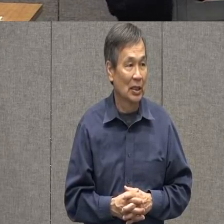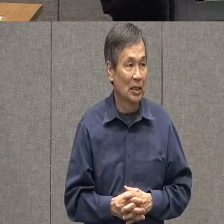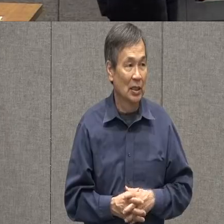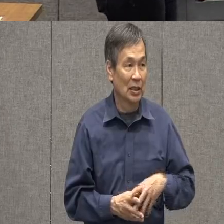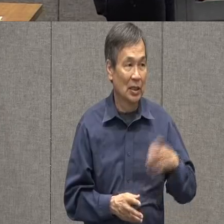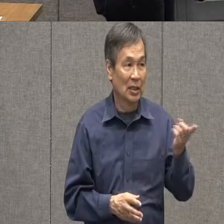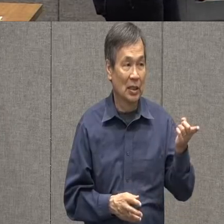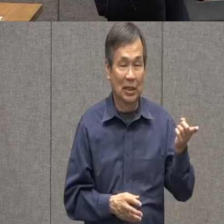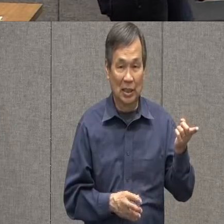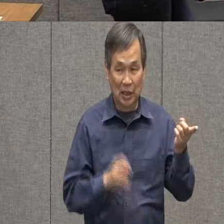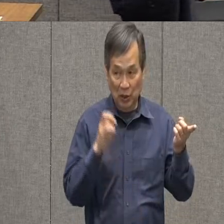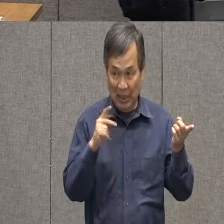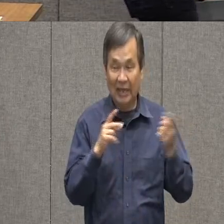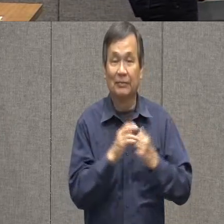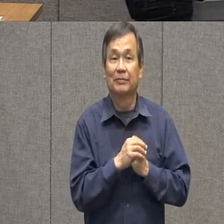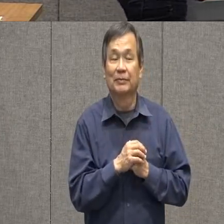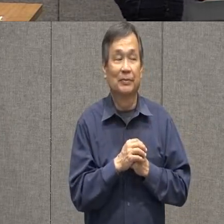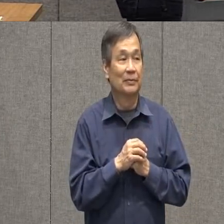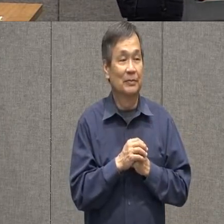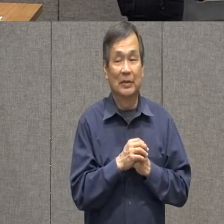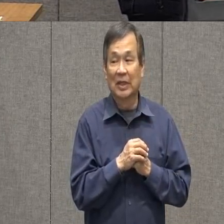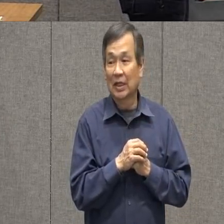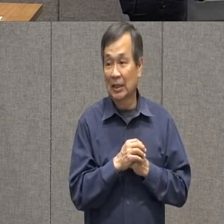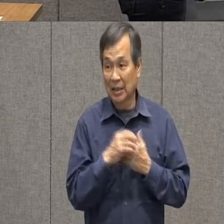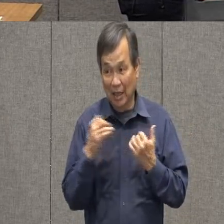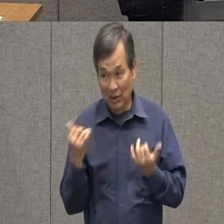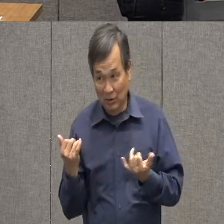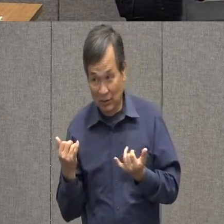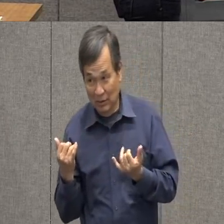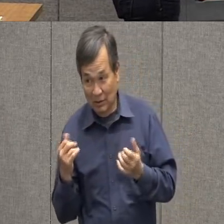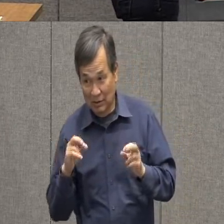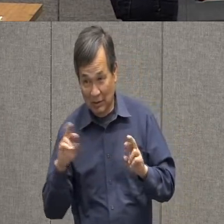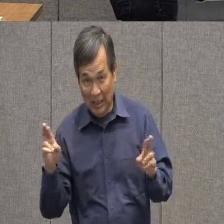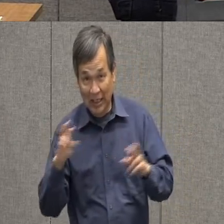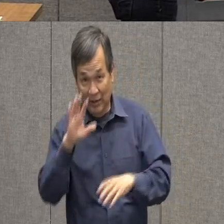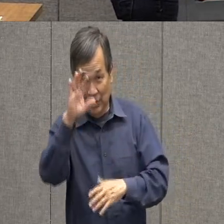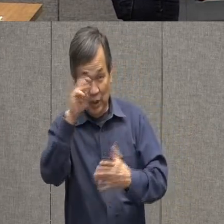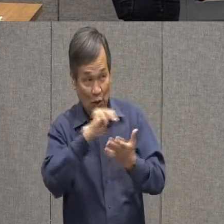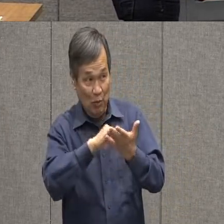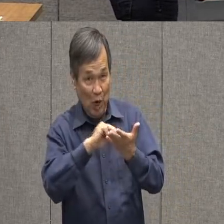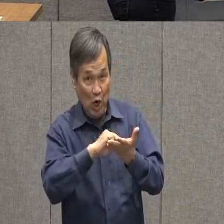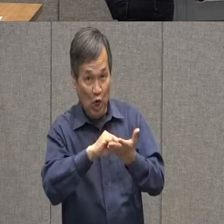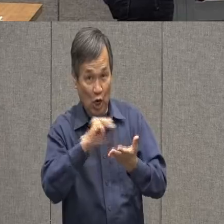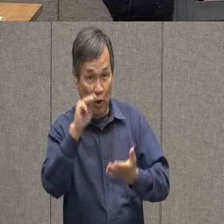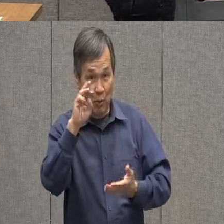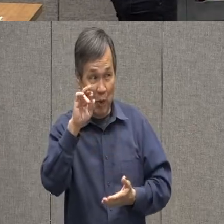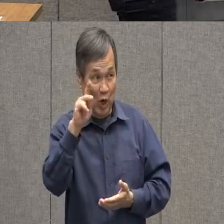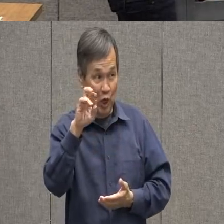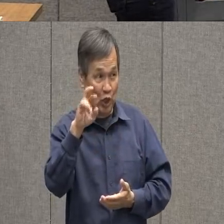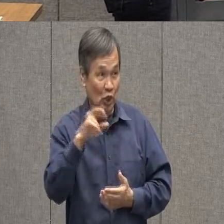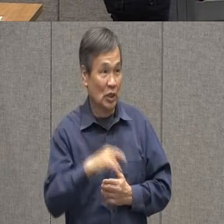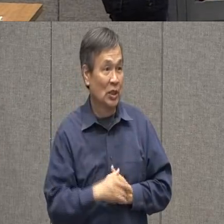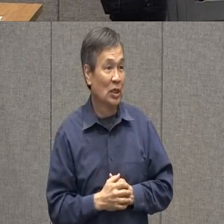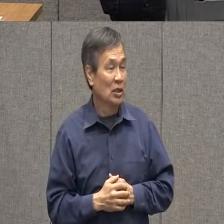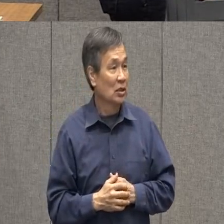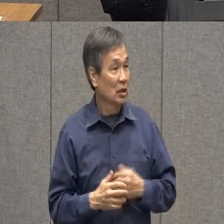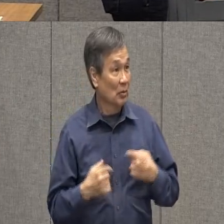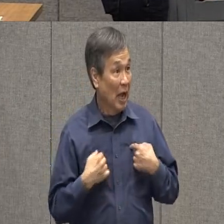It's a little sassy stick person. Okay. Markers ready. Okay. Watch, you got this. [Ley] Wait, am I gonna do it with you?